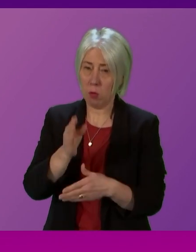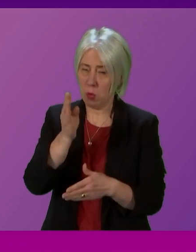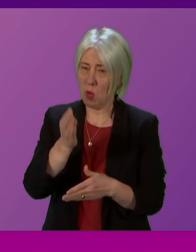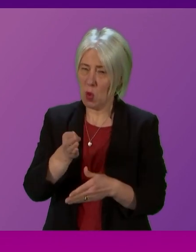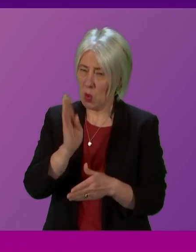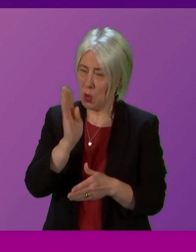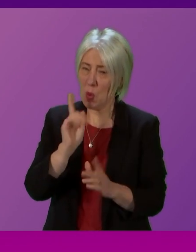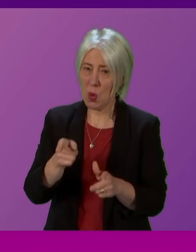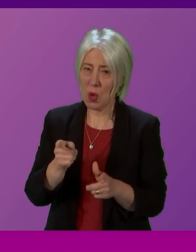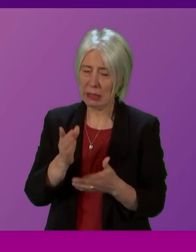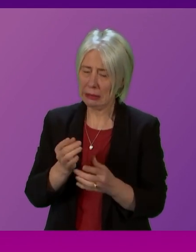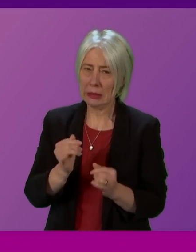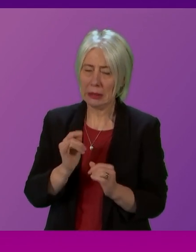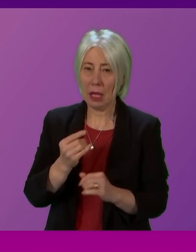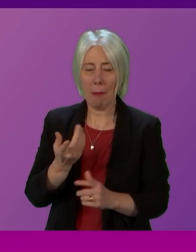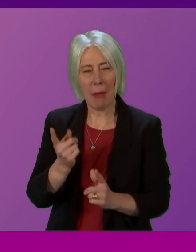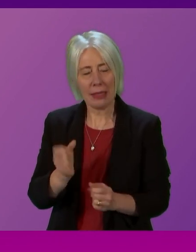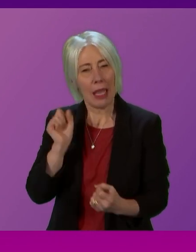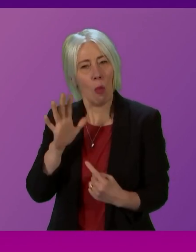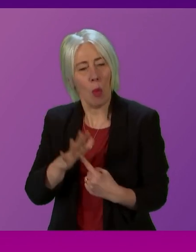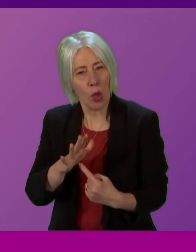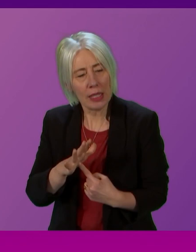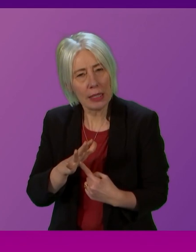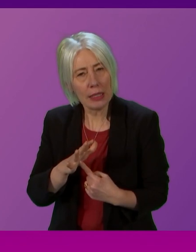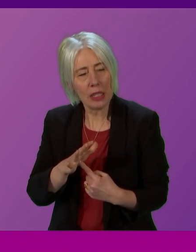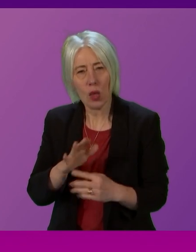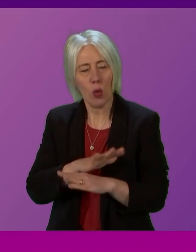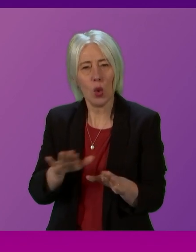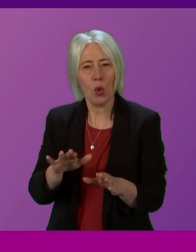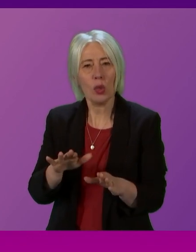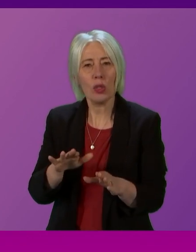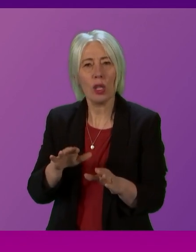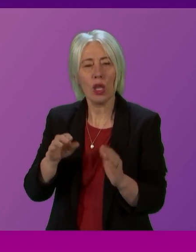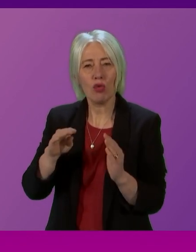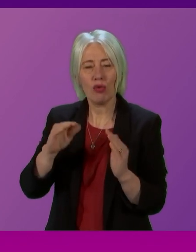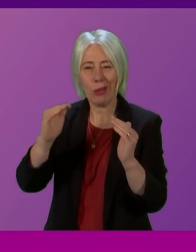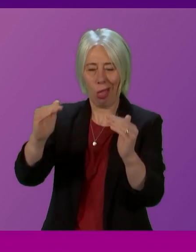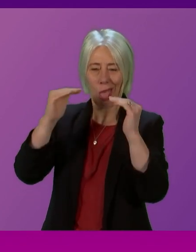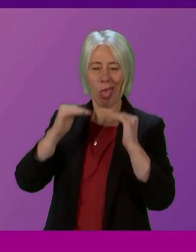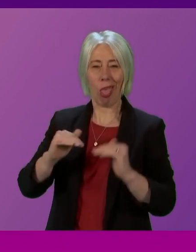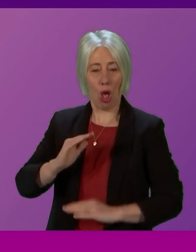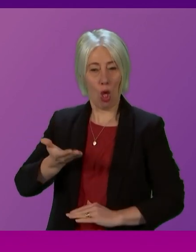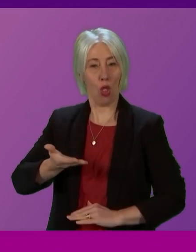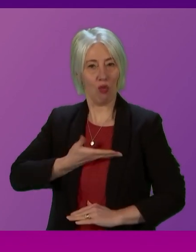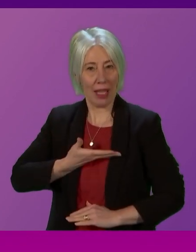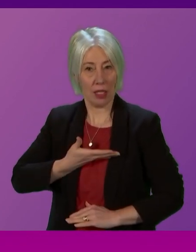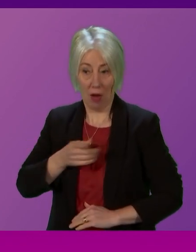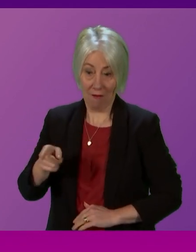it is important that we do not inadvertently undermine the rights of the law-abiding majority